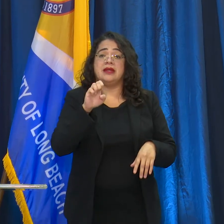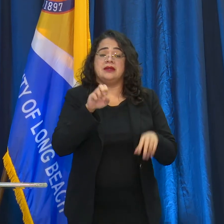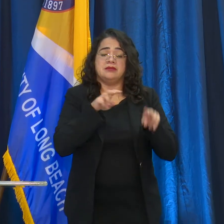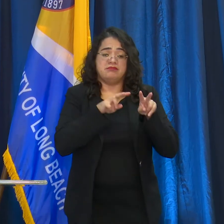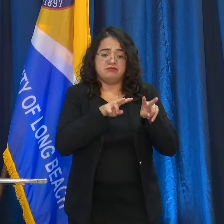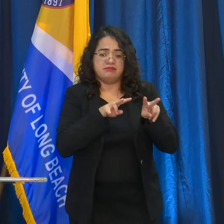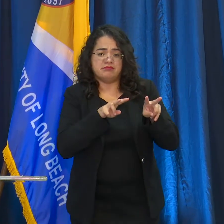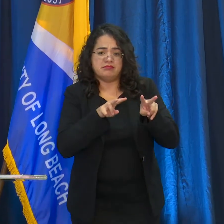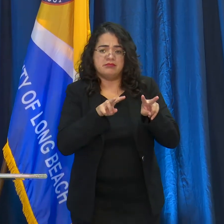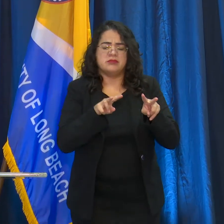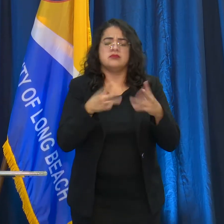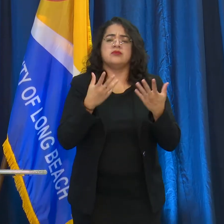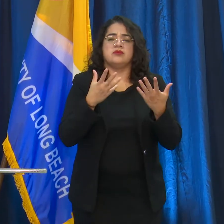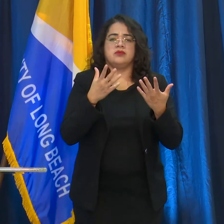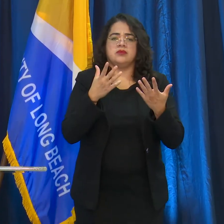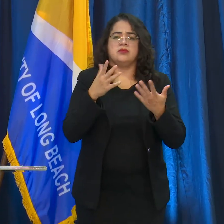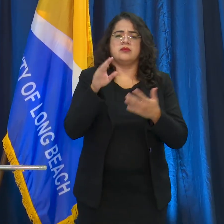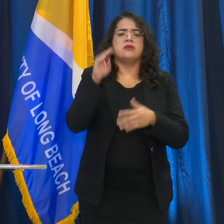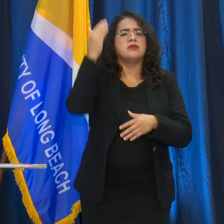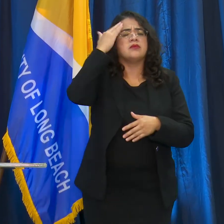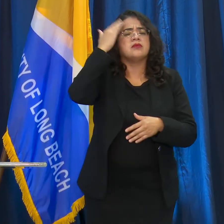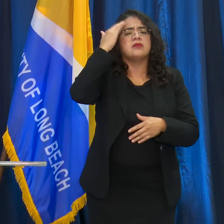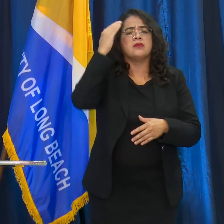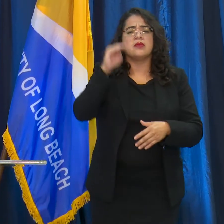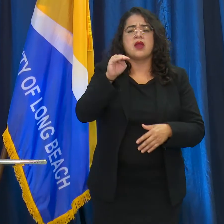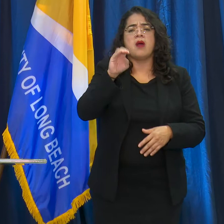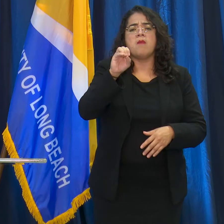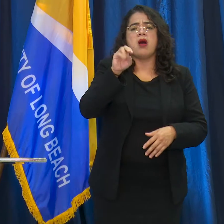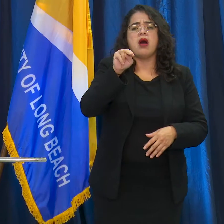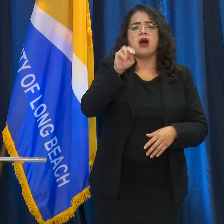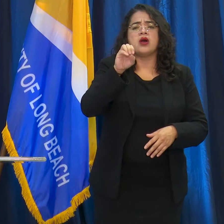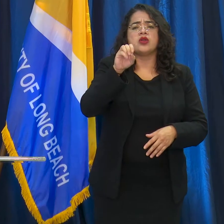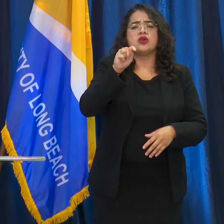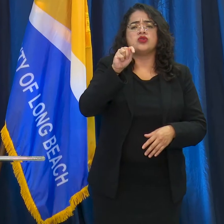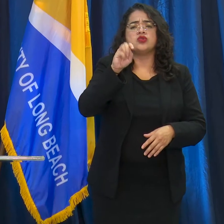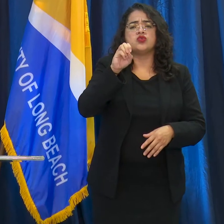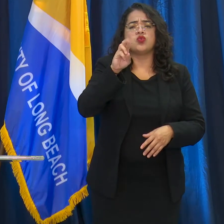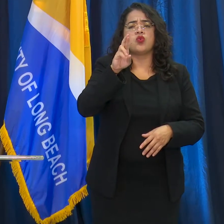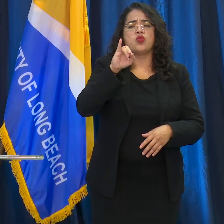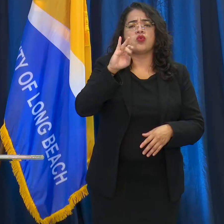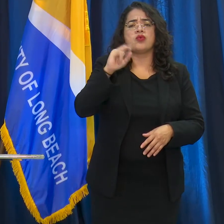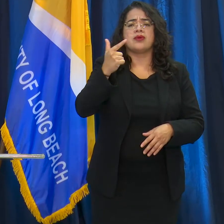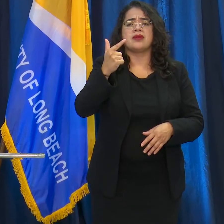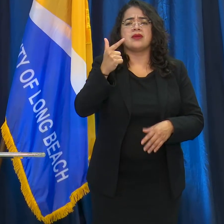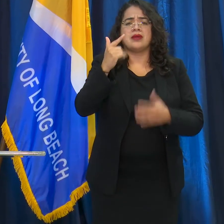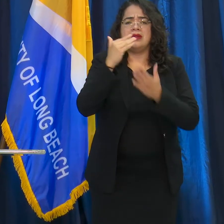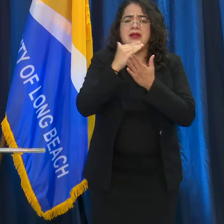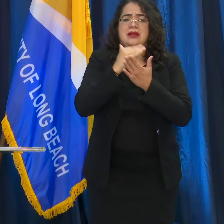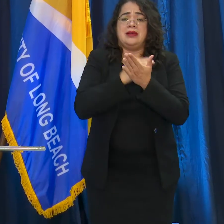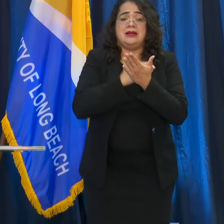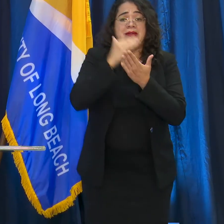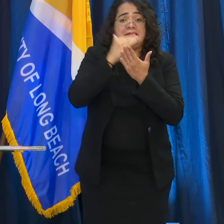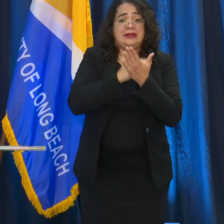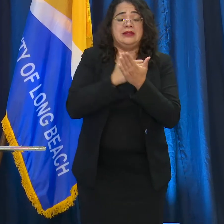monitoring list. It is the monitoring list that guides whether we are required to close down